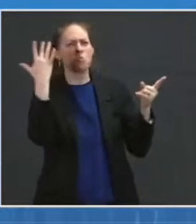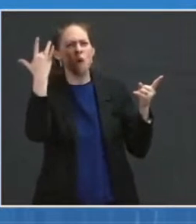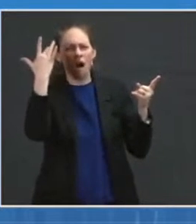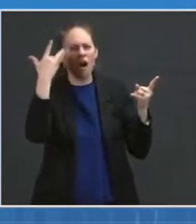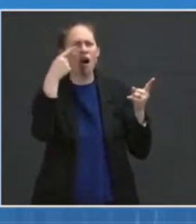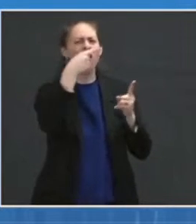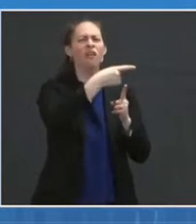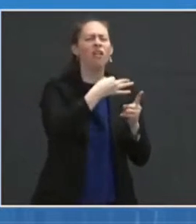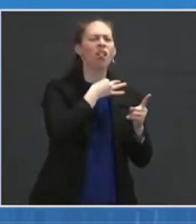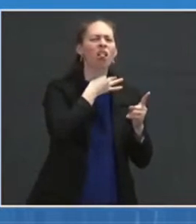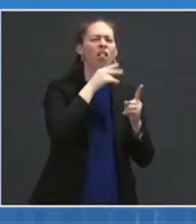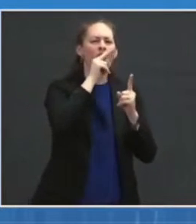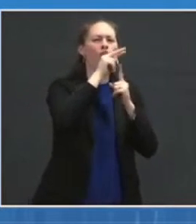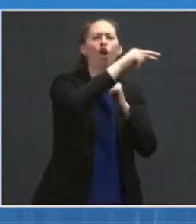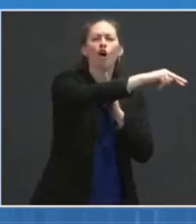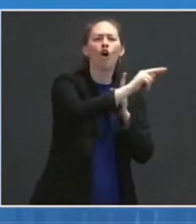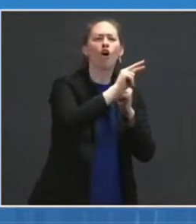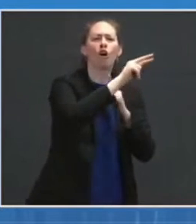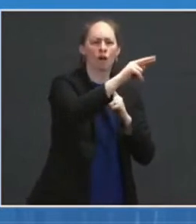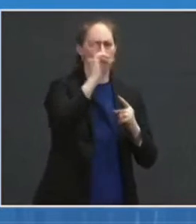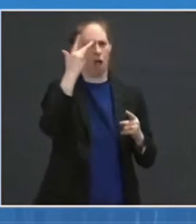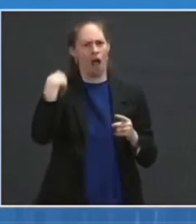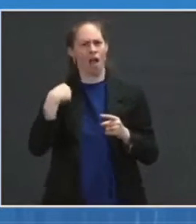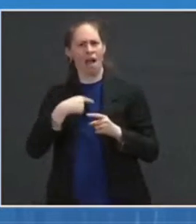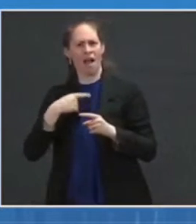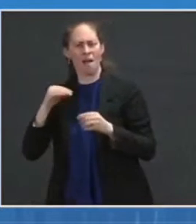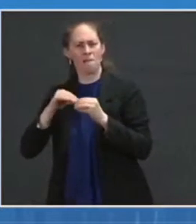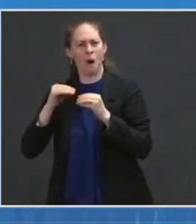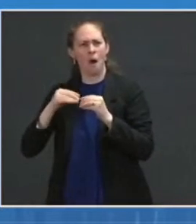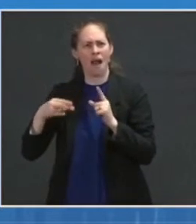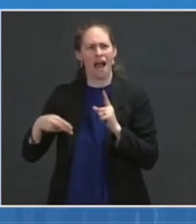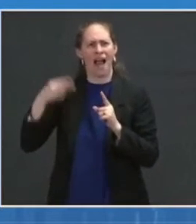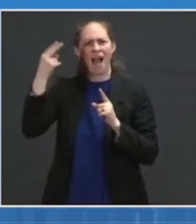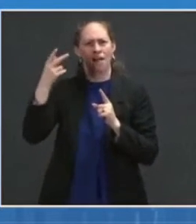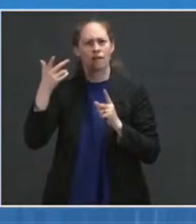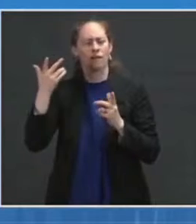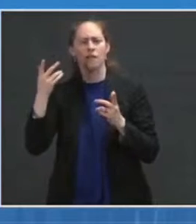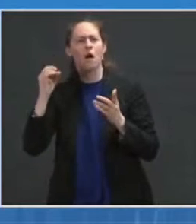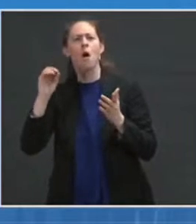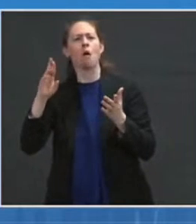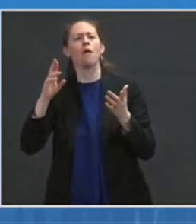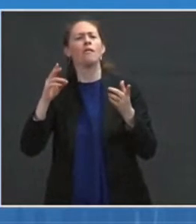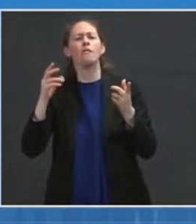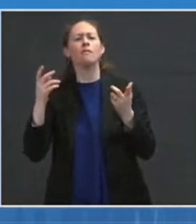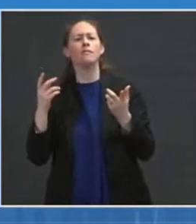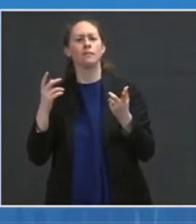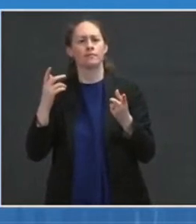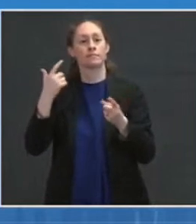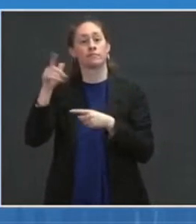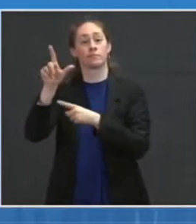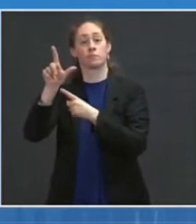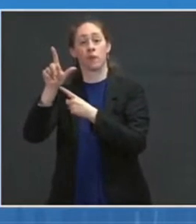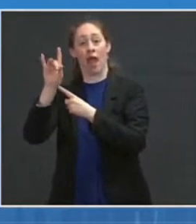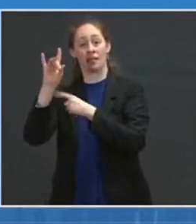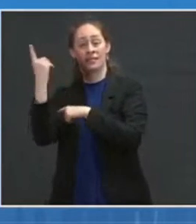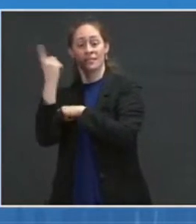FROM A PARTICULAR STUDY, AND YOU GO BACK AND LOOK AT WHY WE